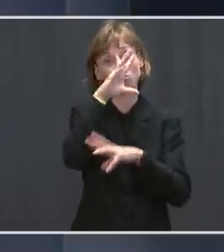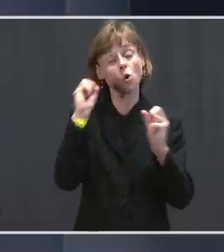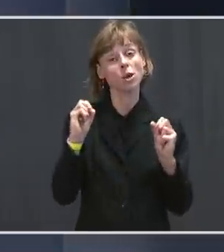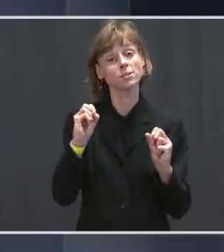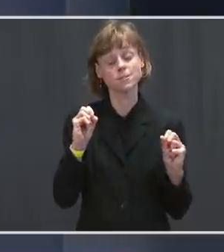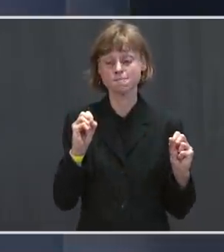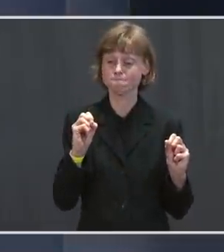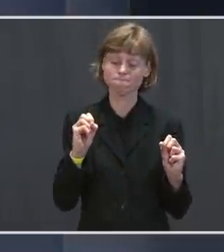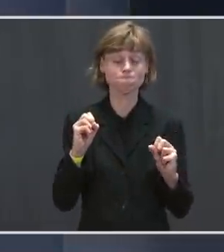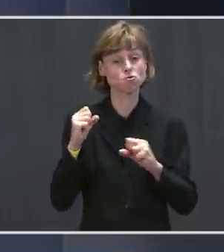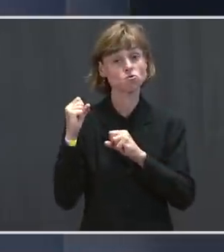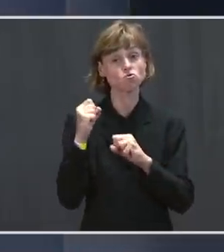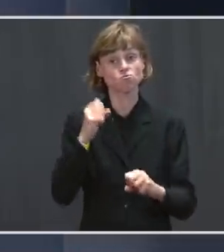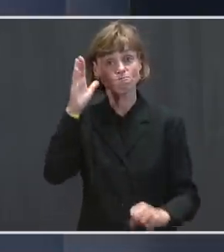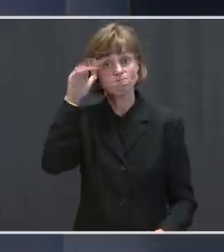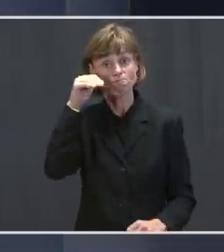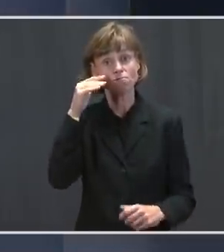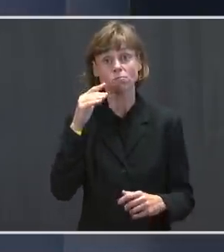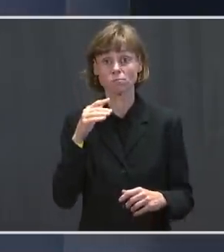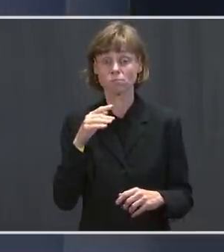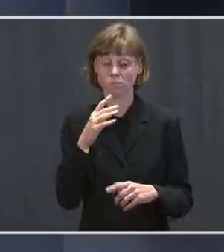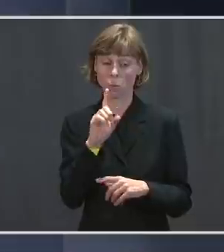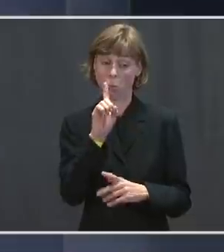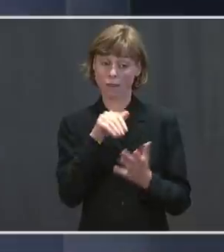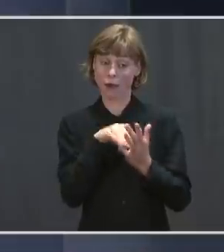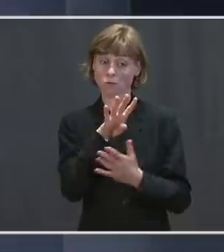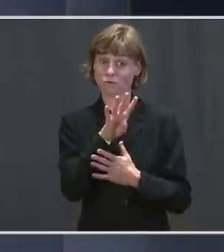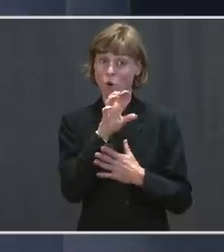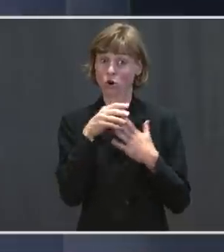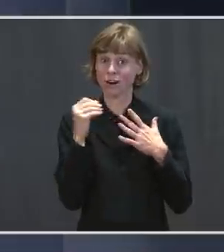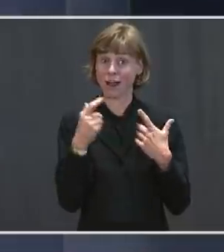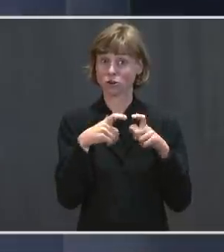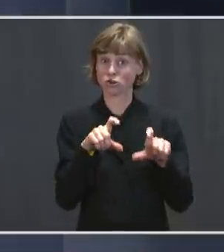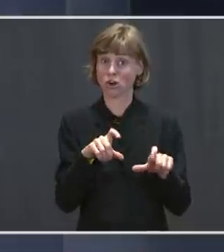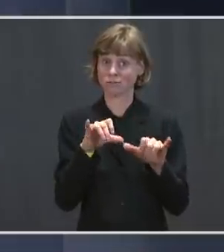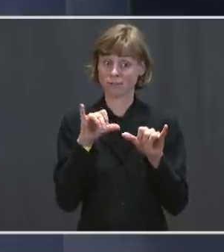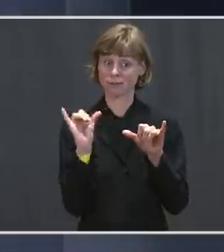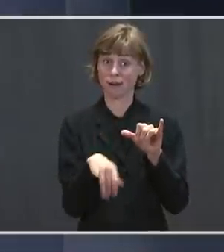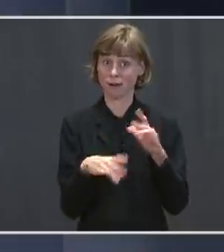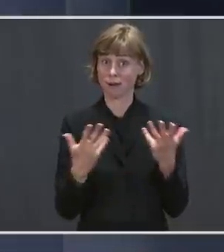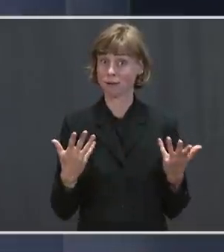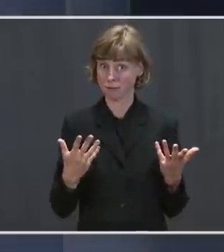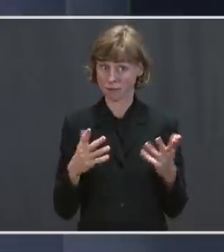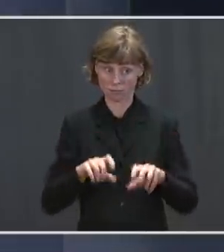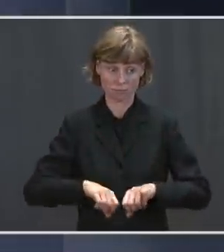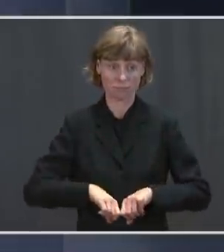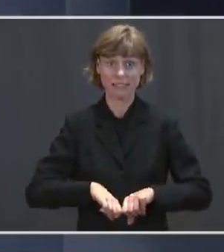that the $1,400 checks remain intact and that they go out to the American people.